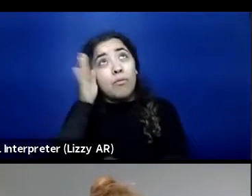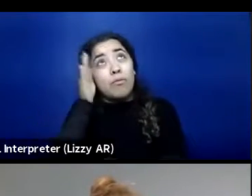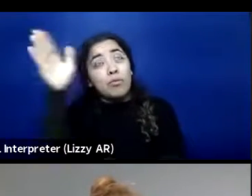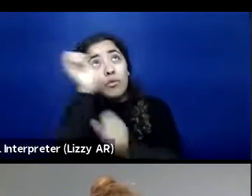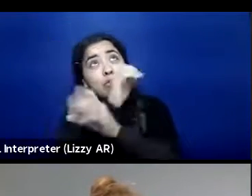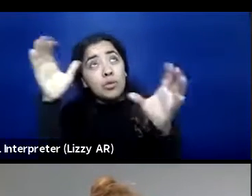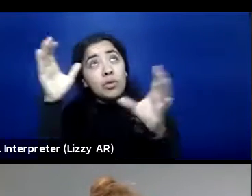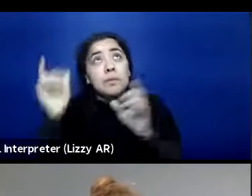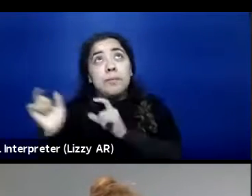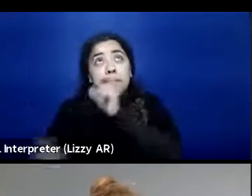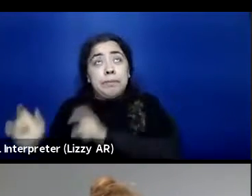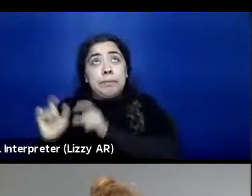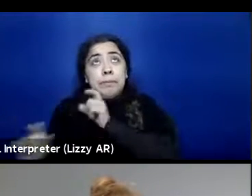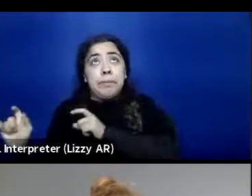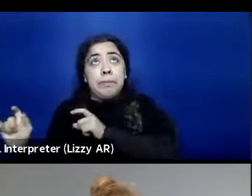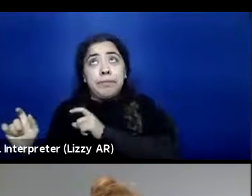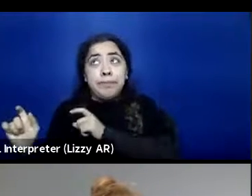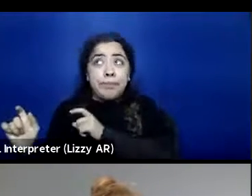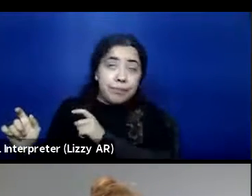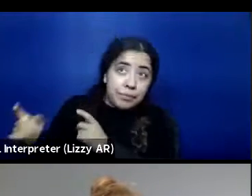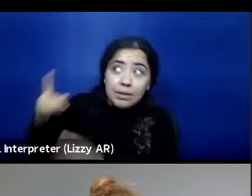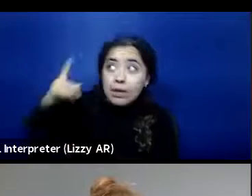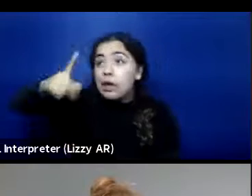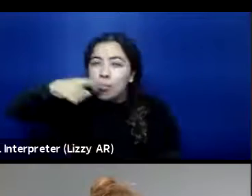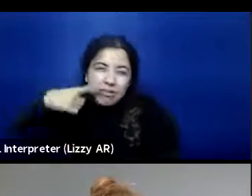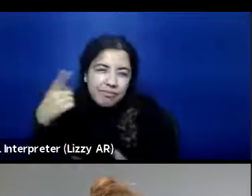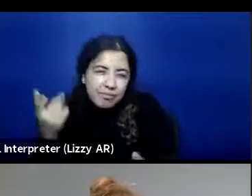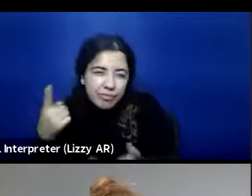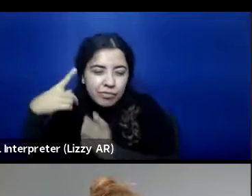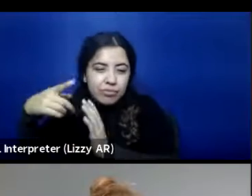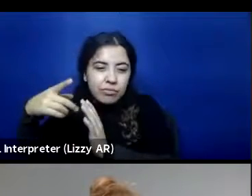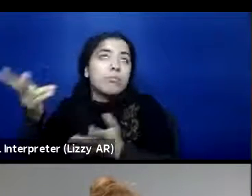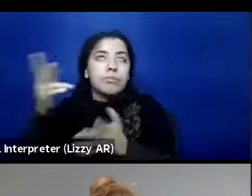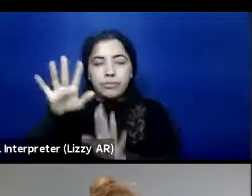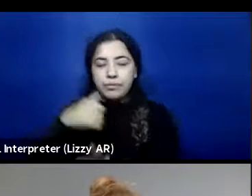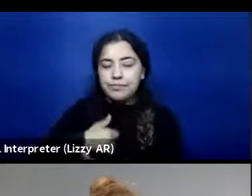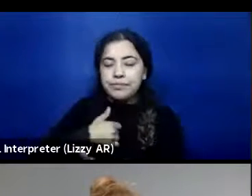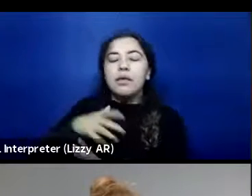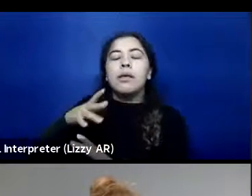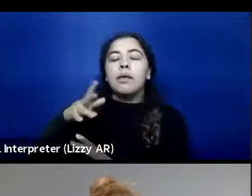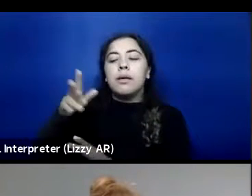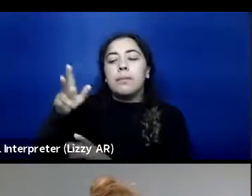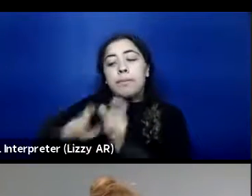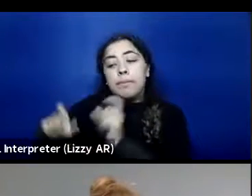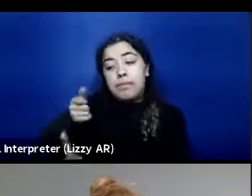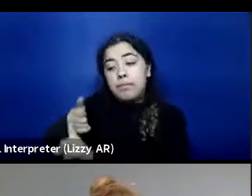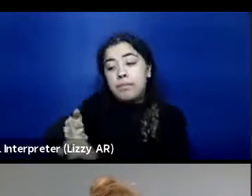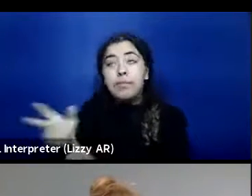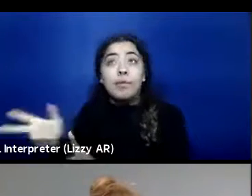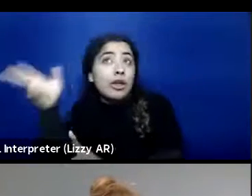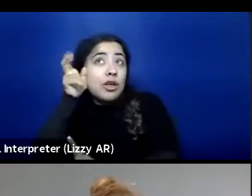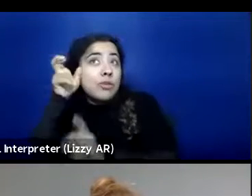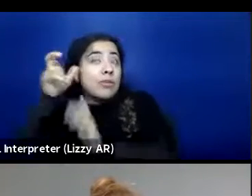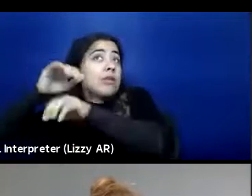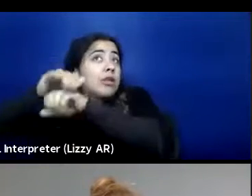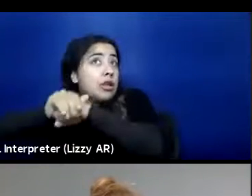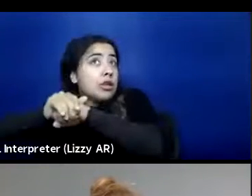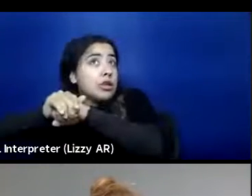who are hearing, for example, English but would prefer to see German, will be able to translate that.